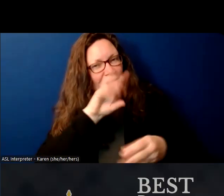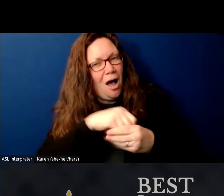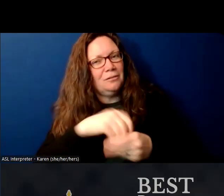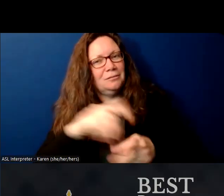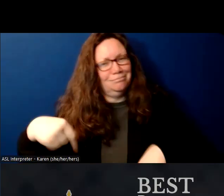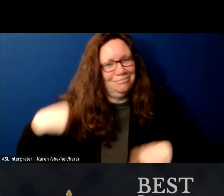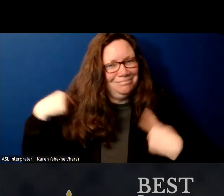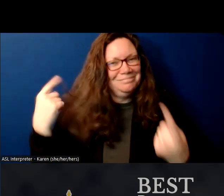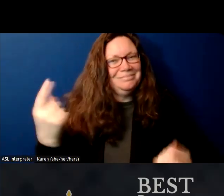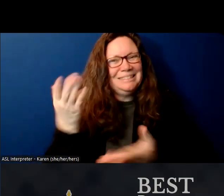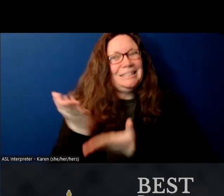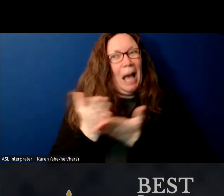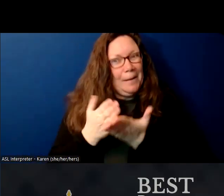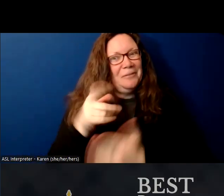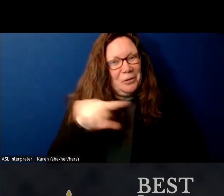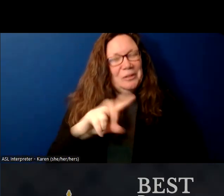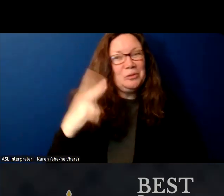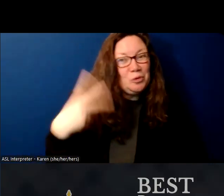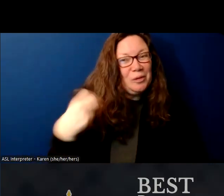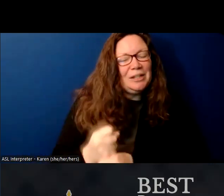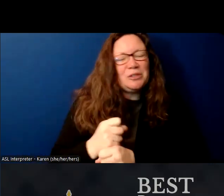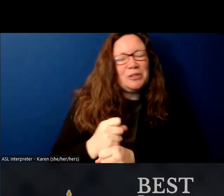We are literally inches away from go live.